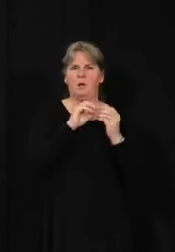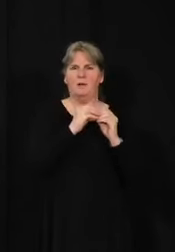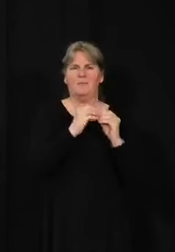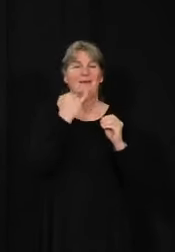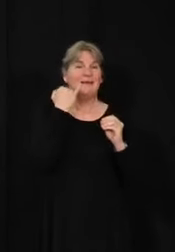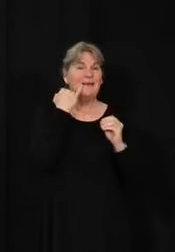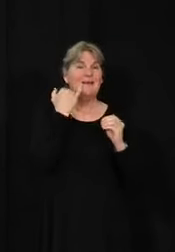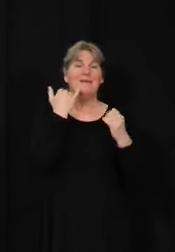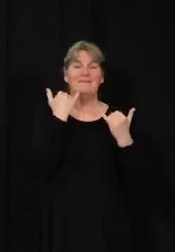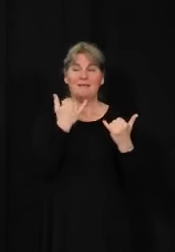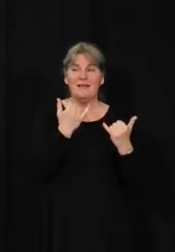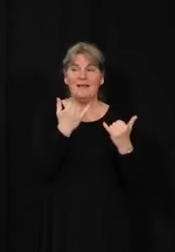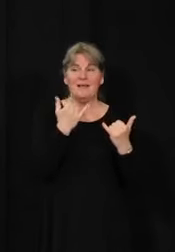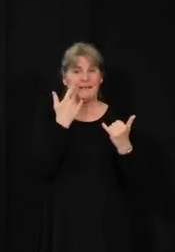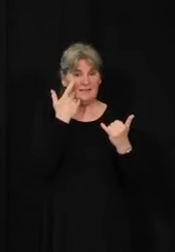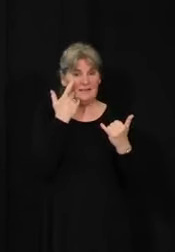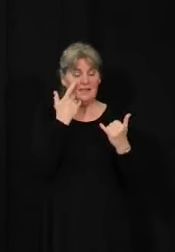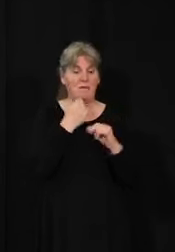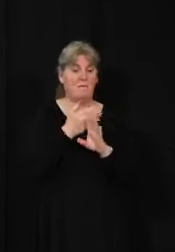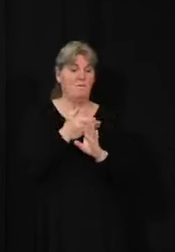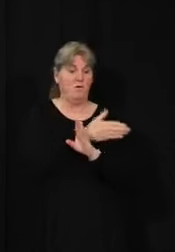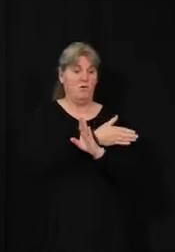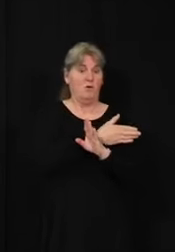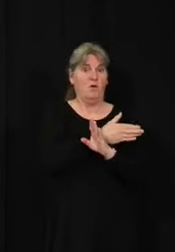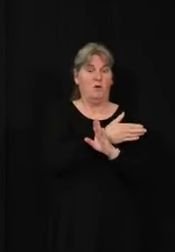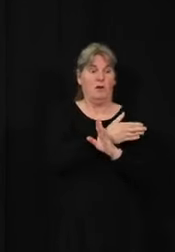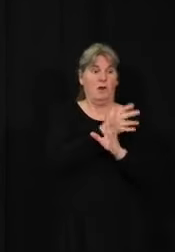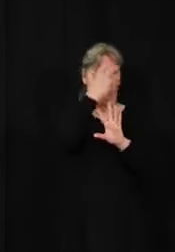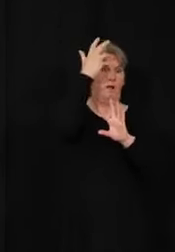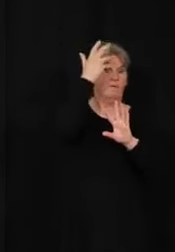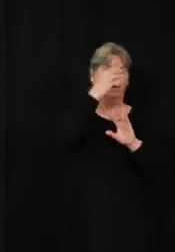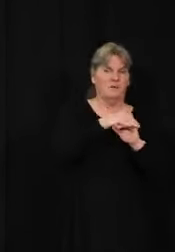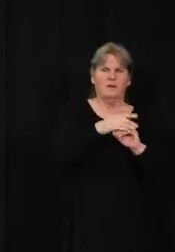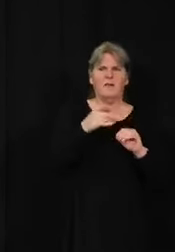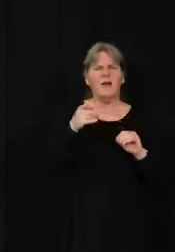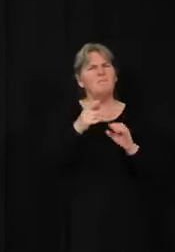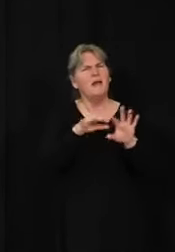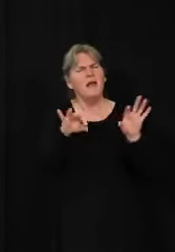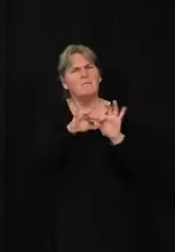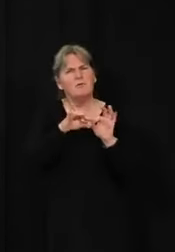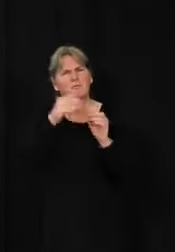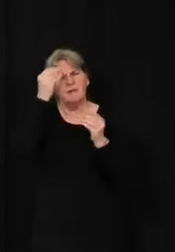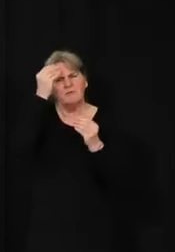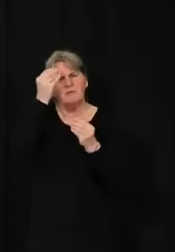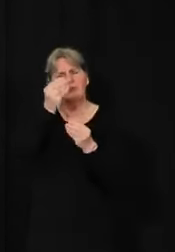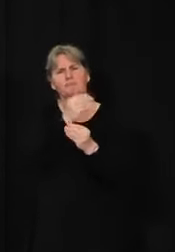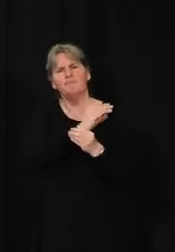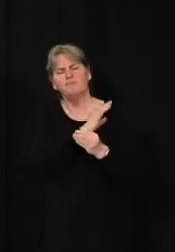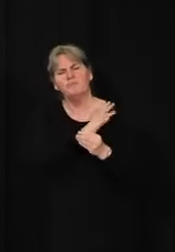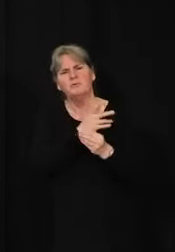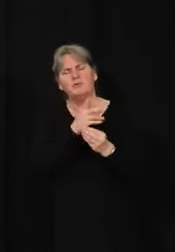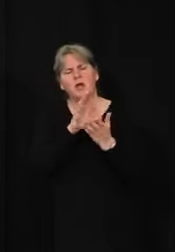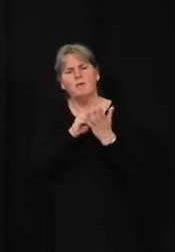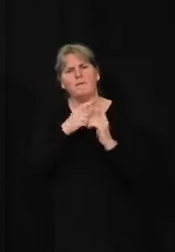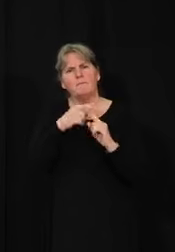had for today, if we were going to see some of those earlier cases. I just want to share, that is extremely important information